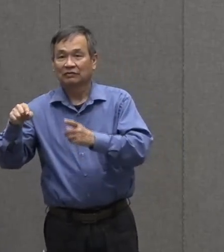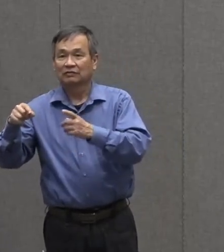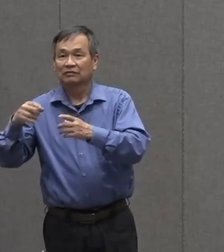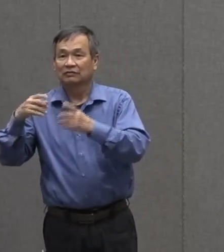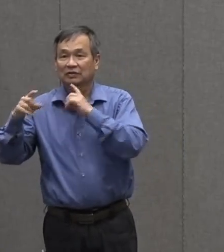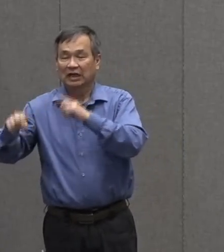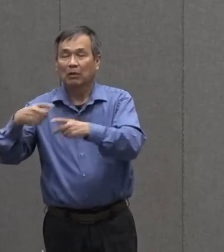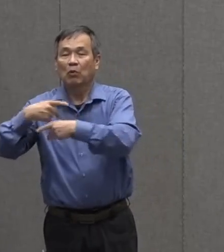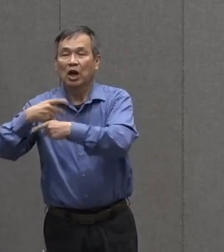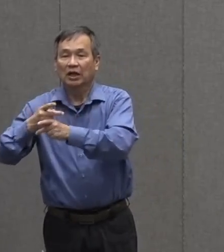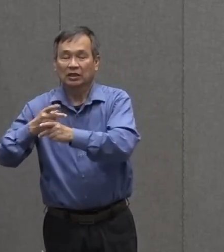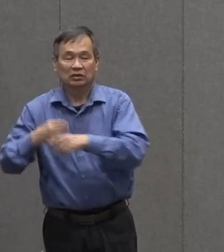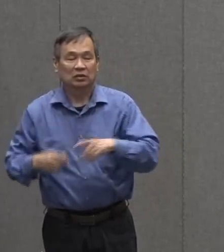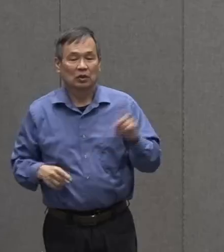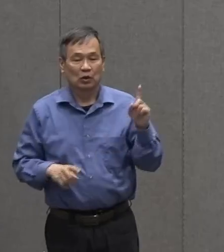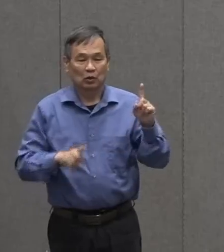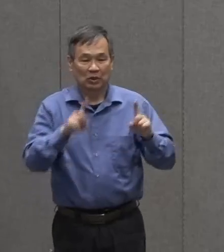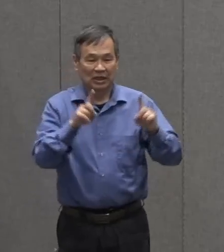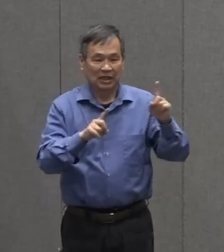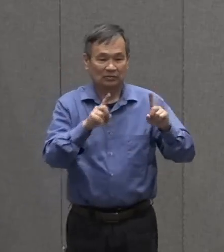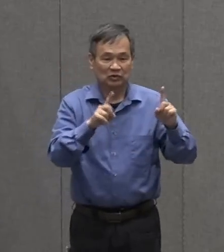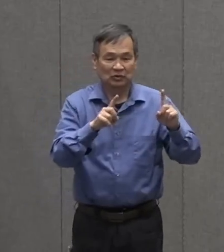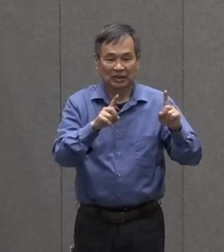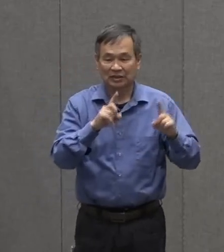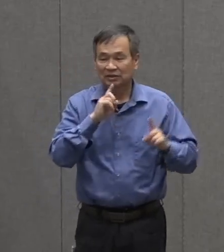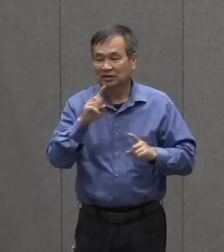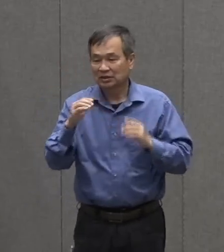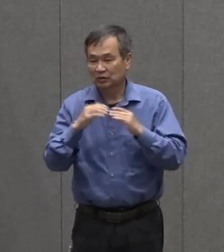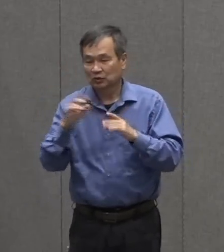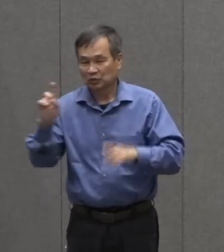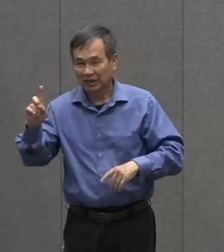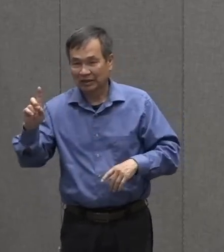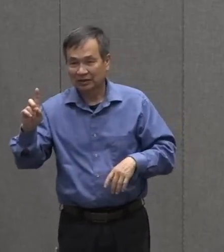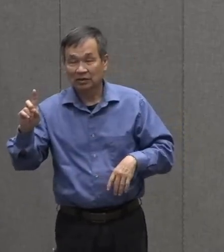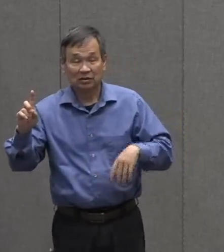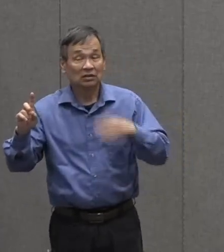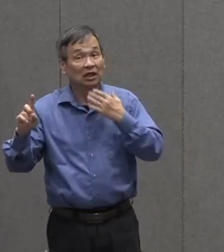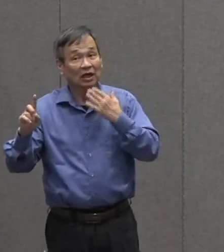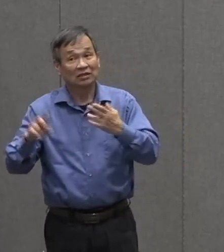So one times one is one. That is a square number.